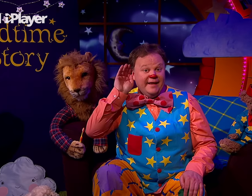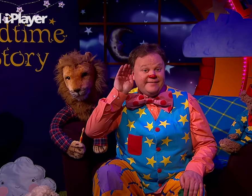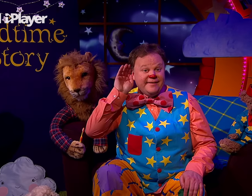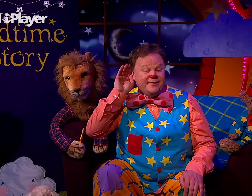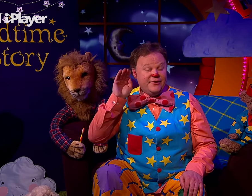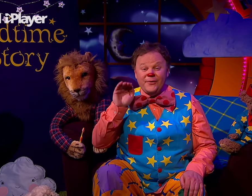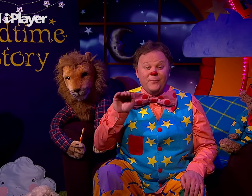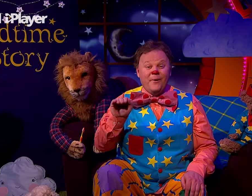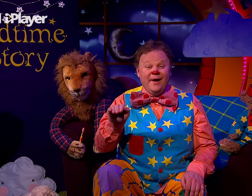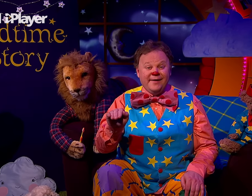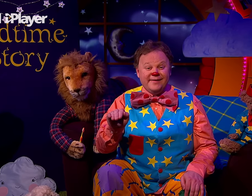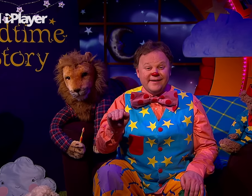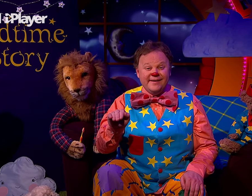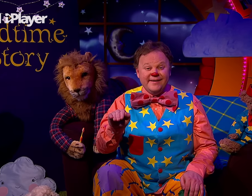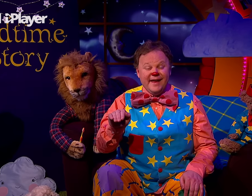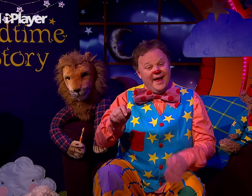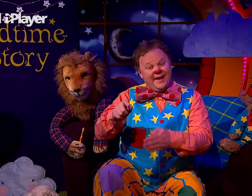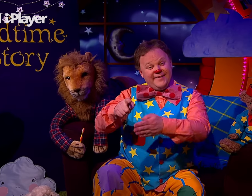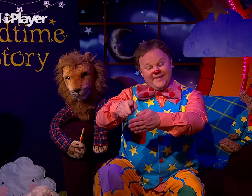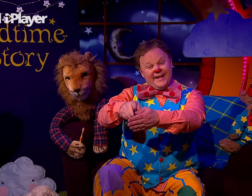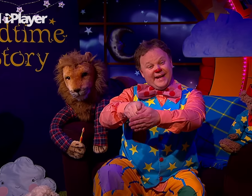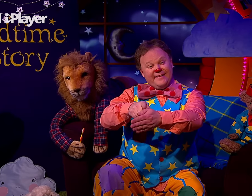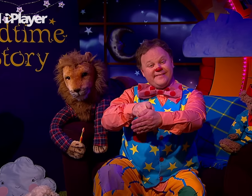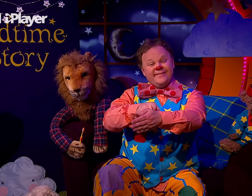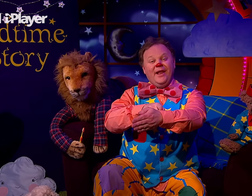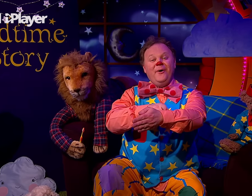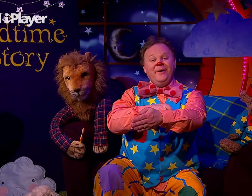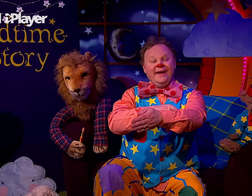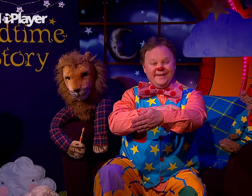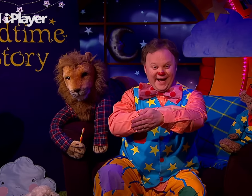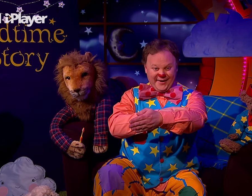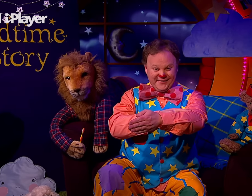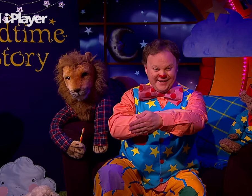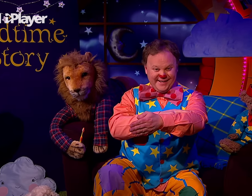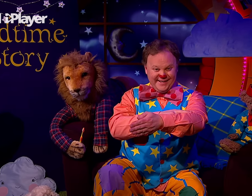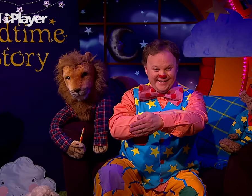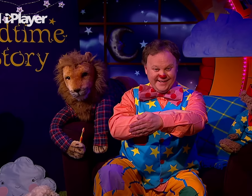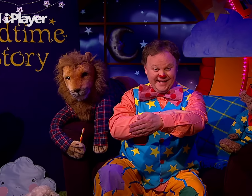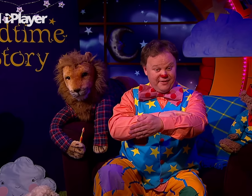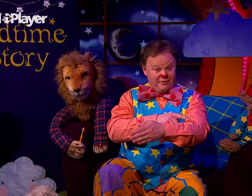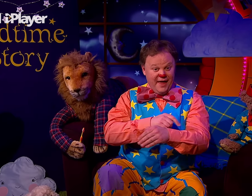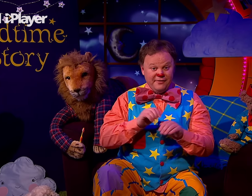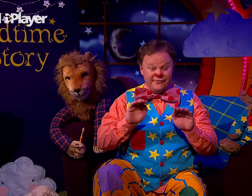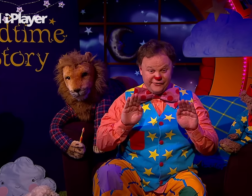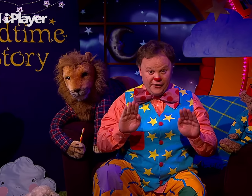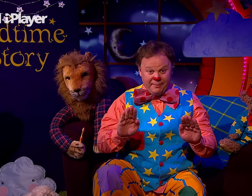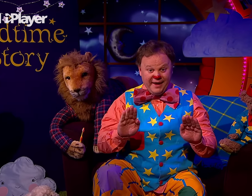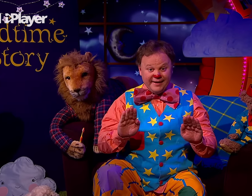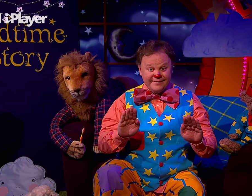listen to the world gently slowing down then stopping